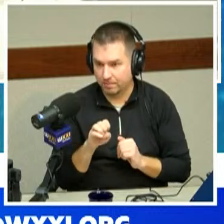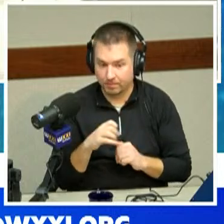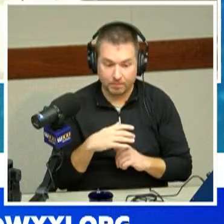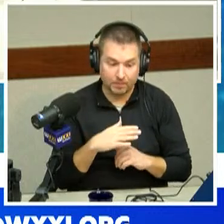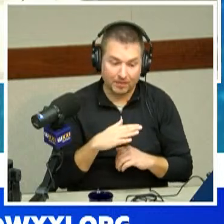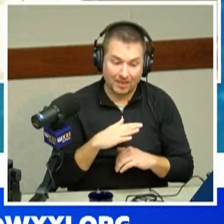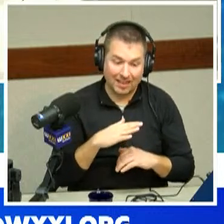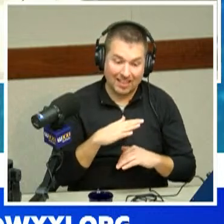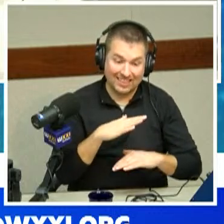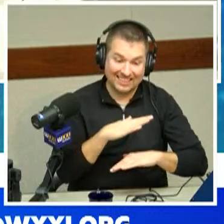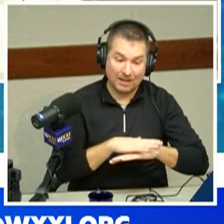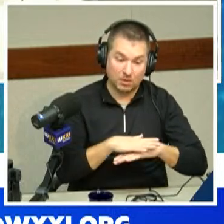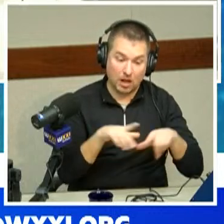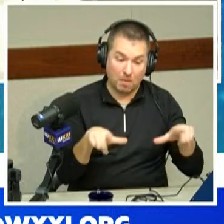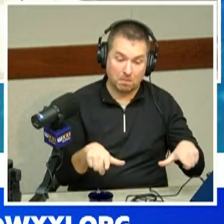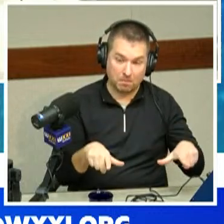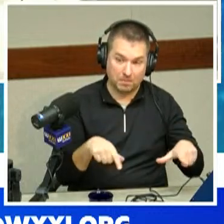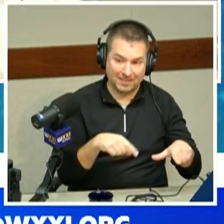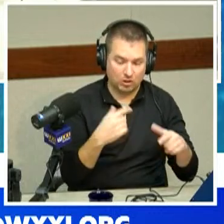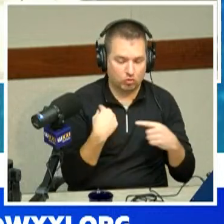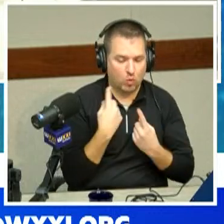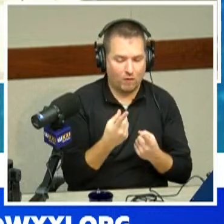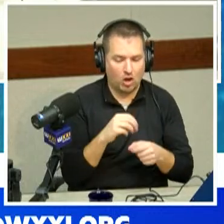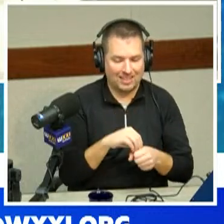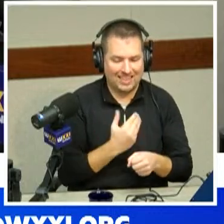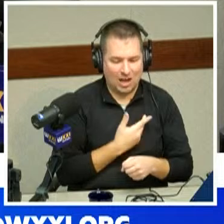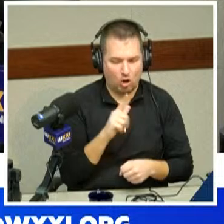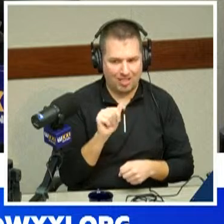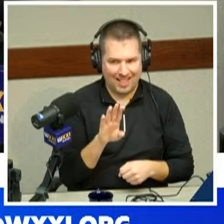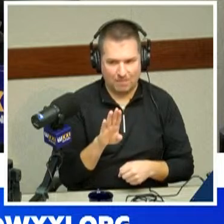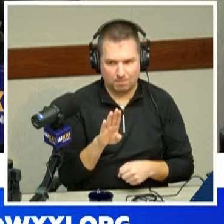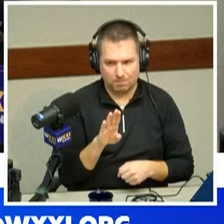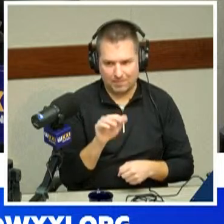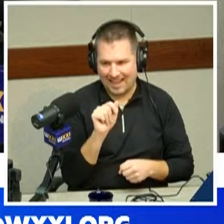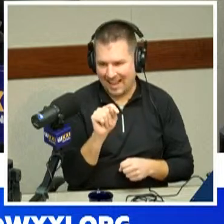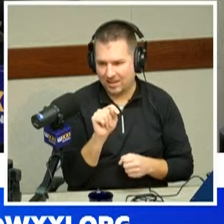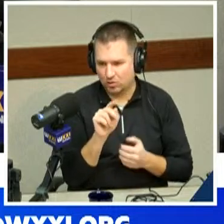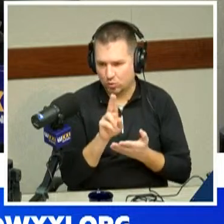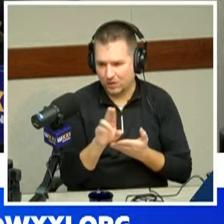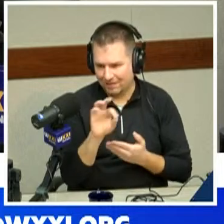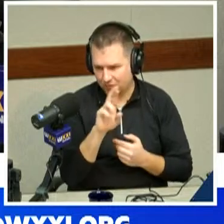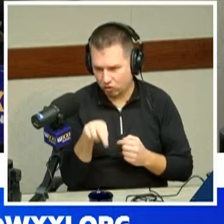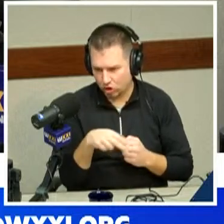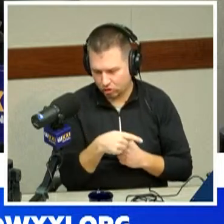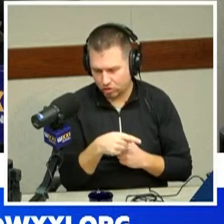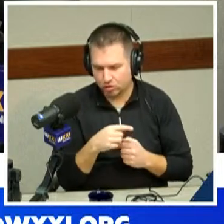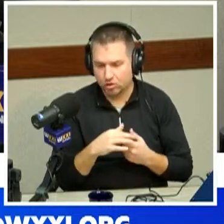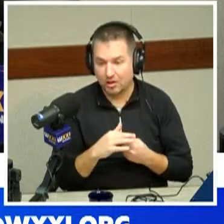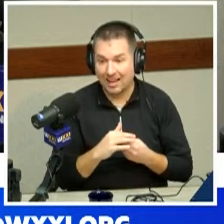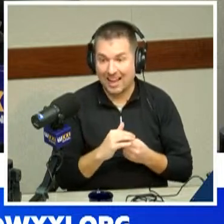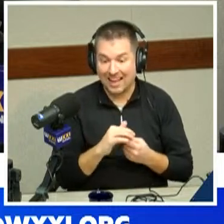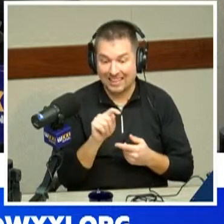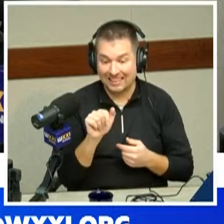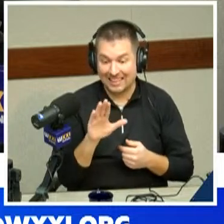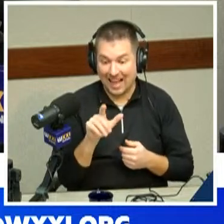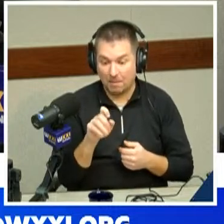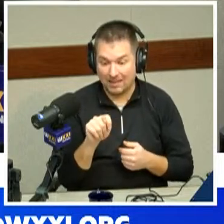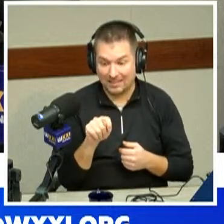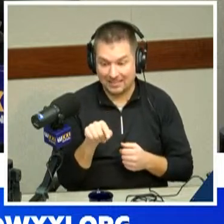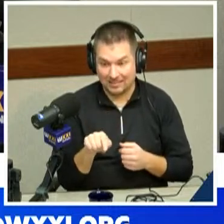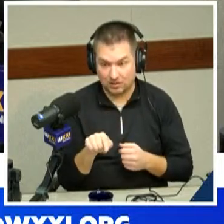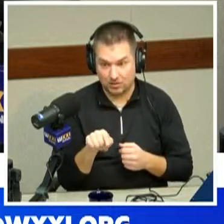lab setting on campus at ufr and the tablet version we are really interested to uh get